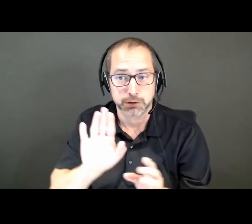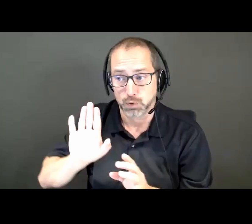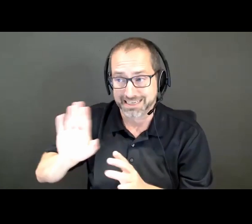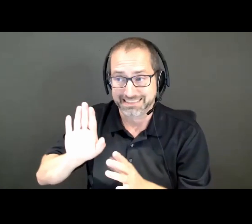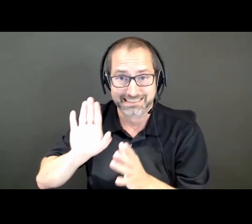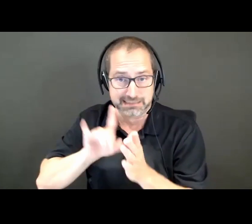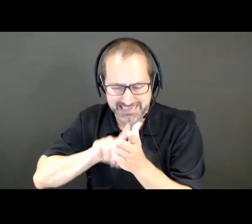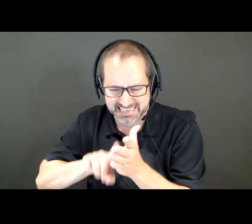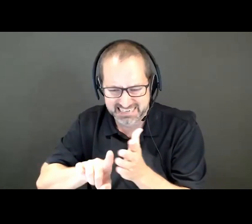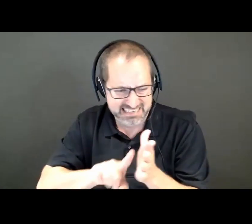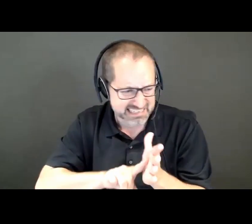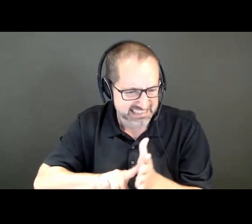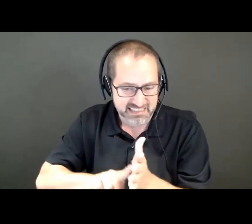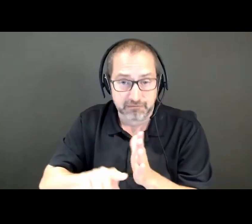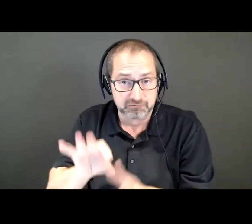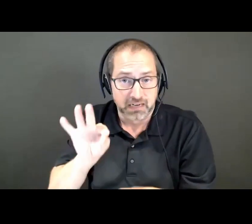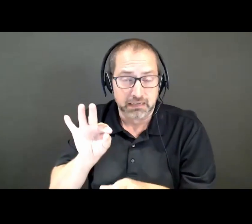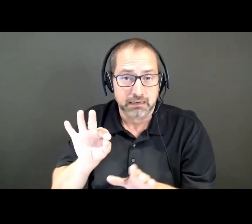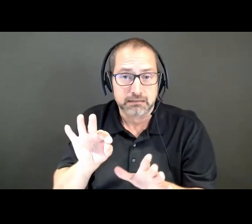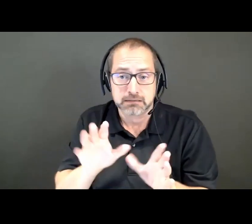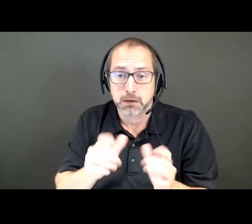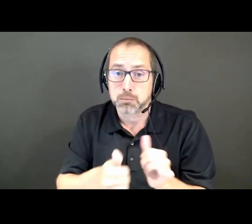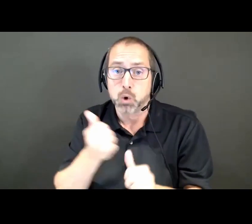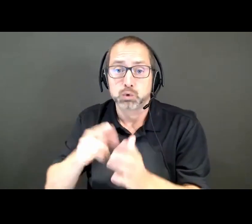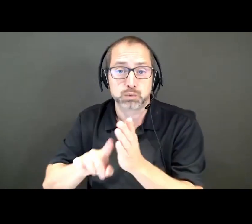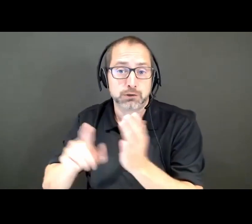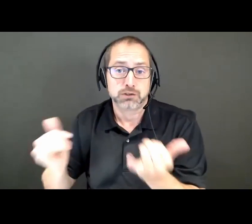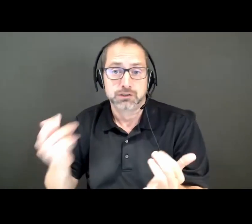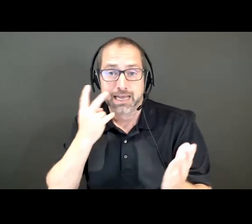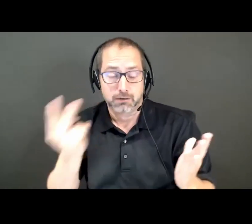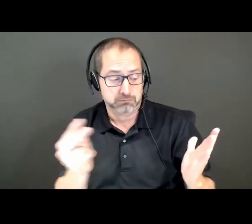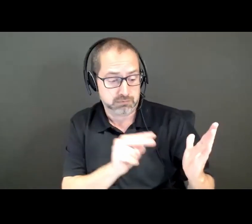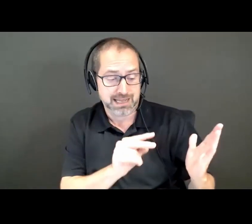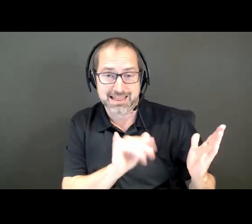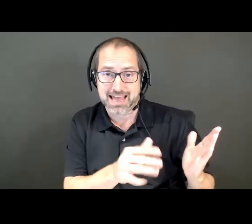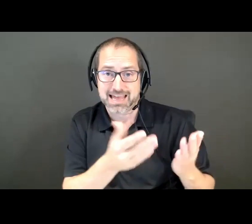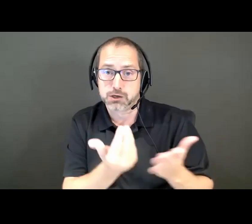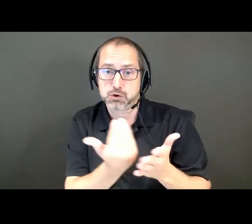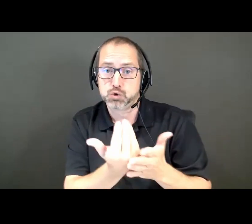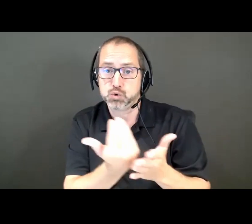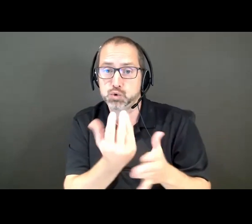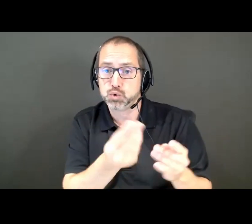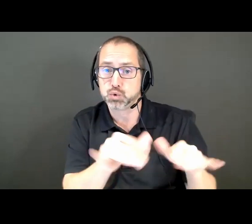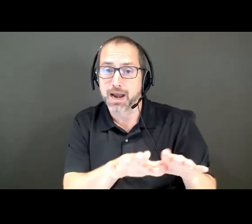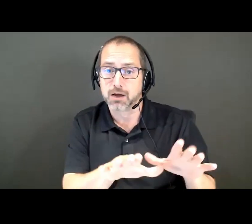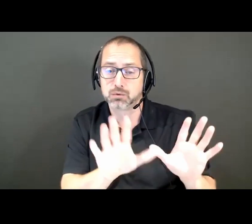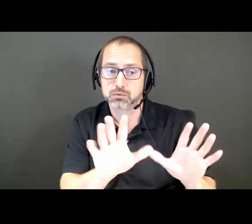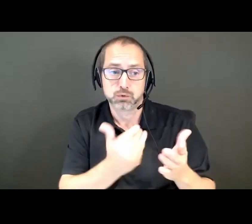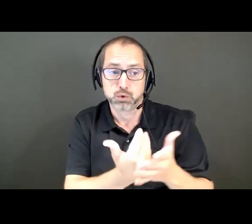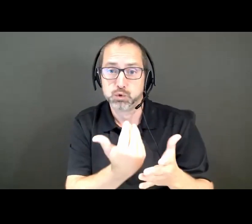or what researchers largely say that is a new ground, or perhaps rather an old ground treated